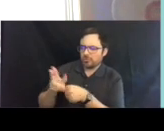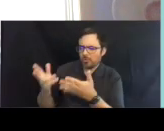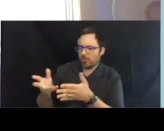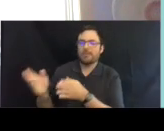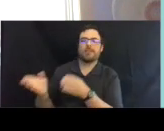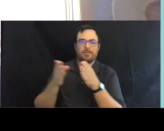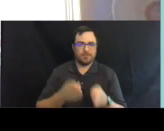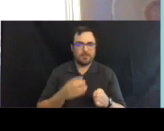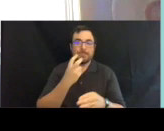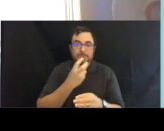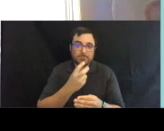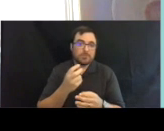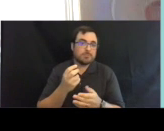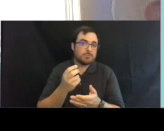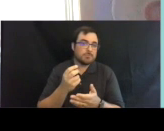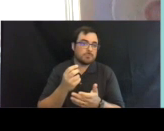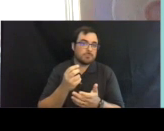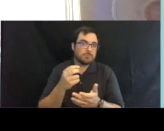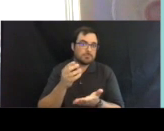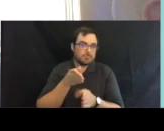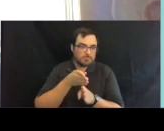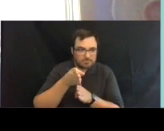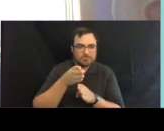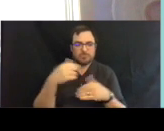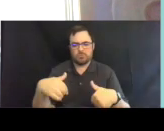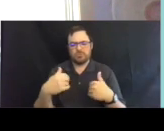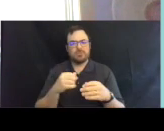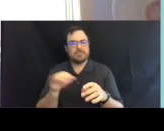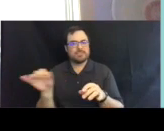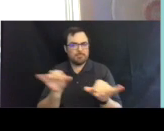similar theme. And then I would use that theme to